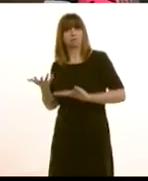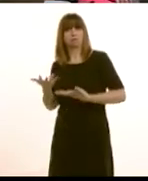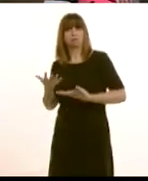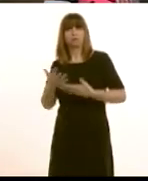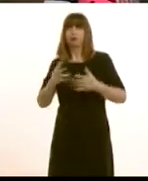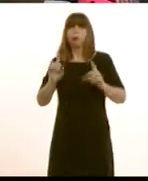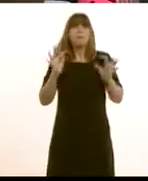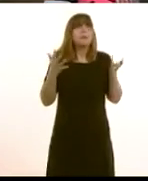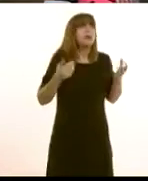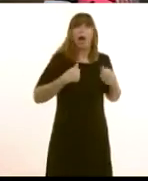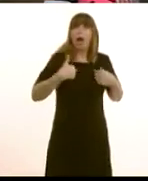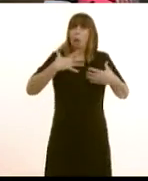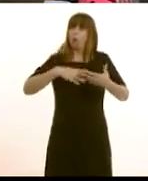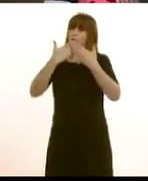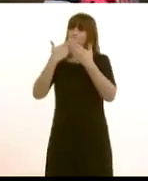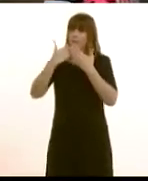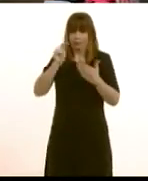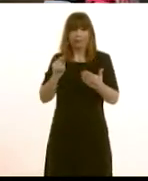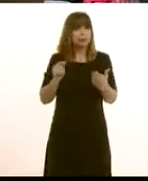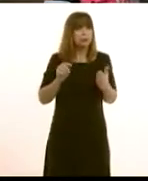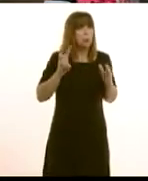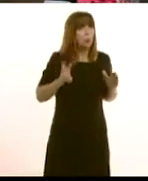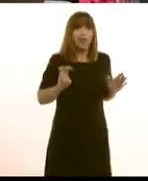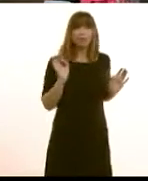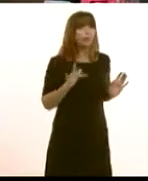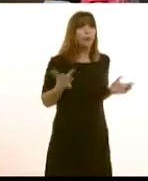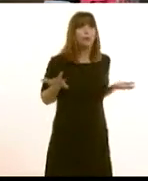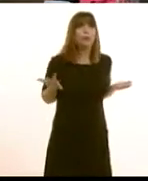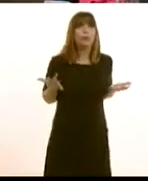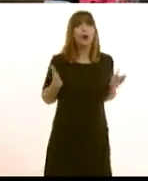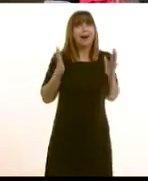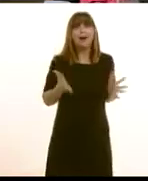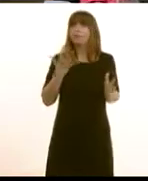Wales. So, she tries to suggest that this is money weíre somehow giving to universities